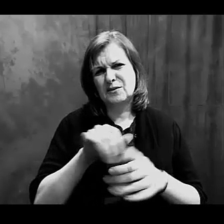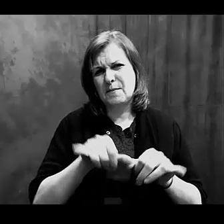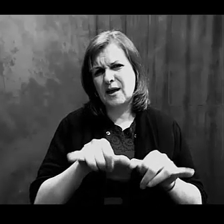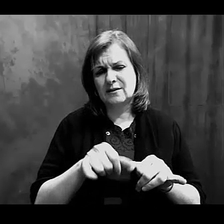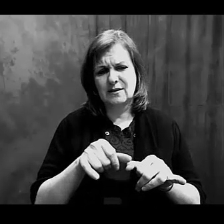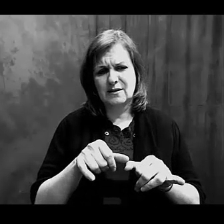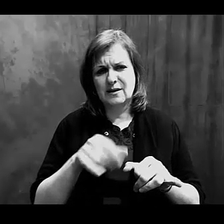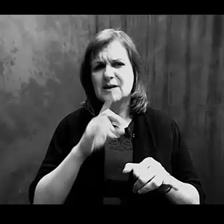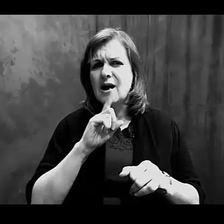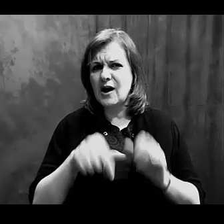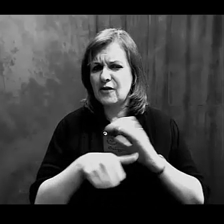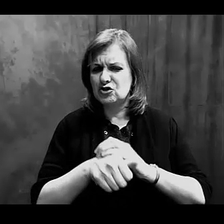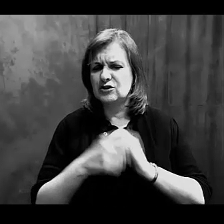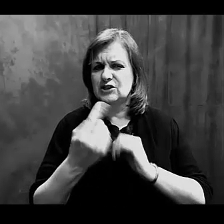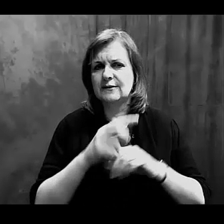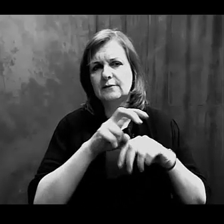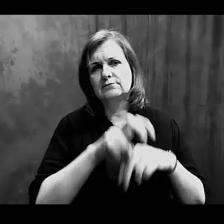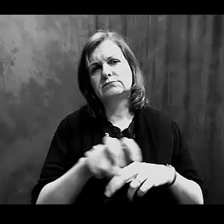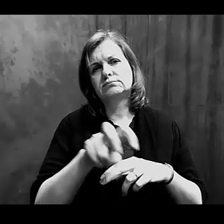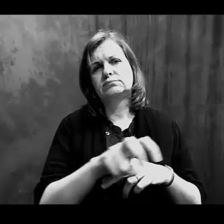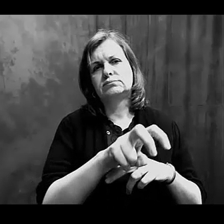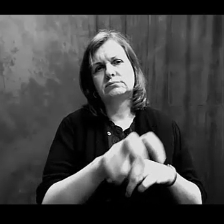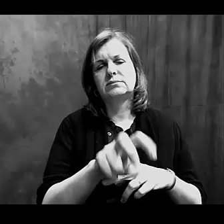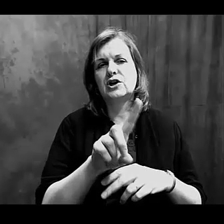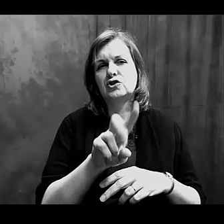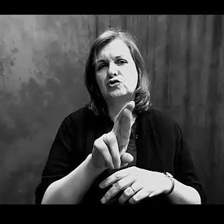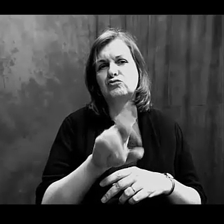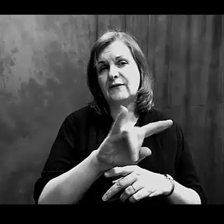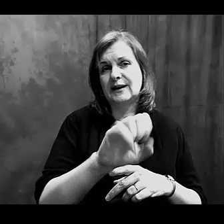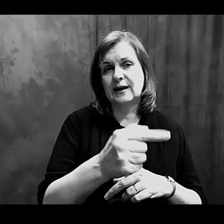so what they did was -- so the black line is our turtle